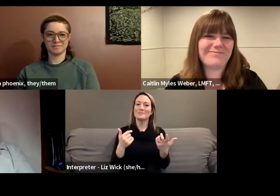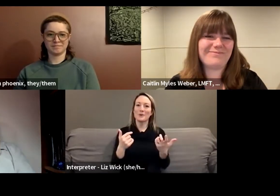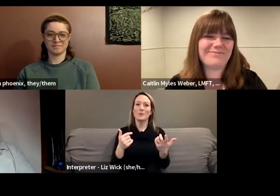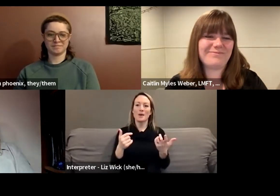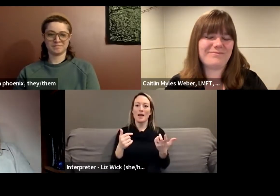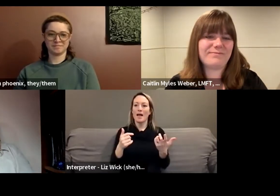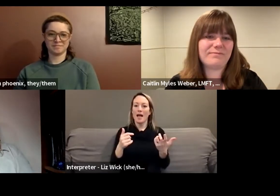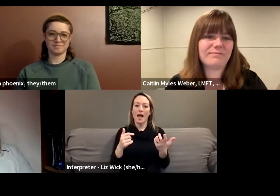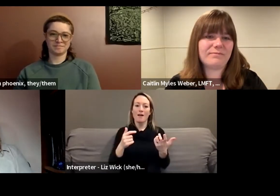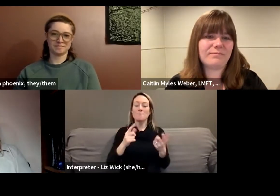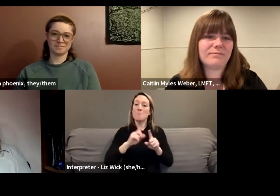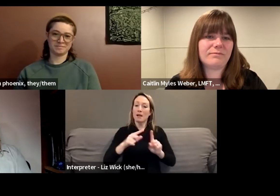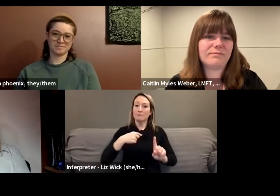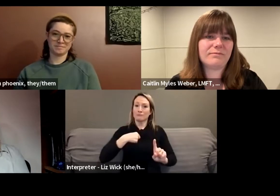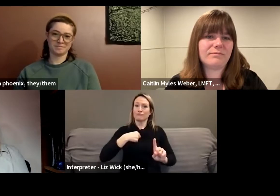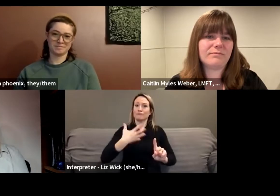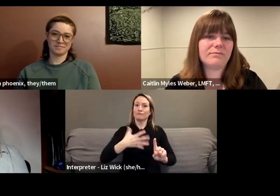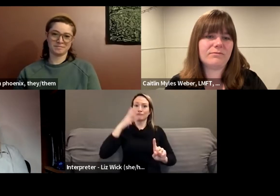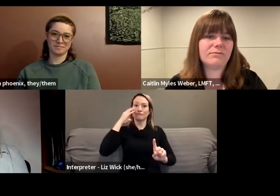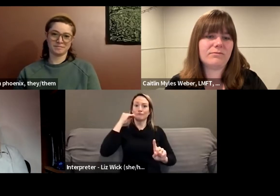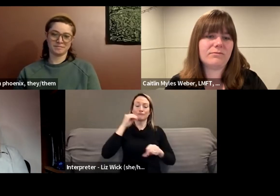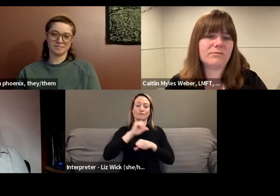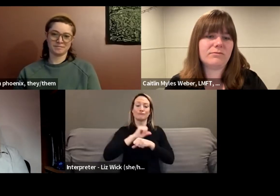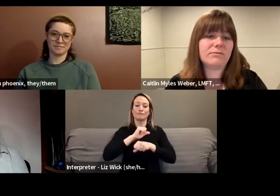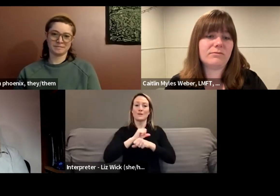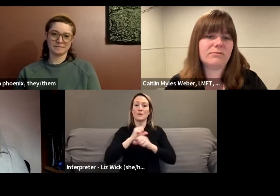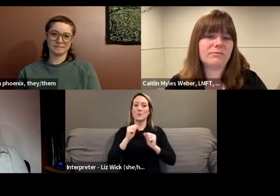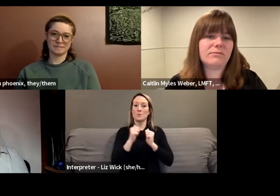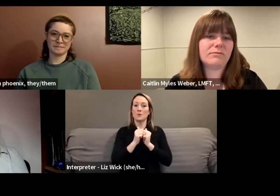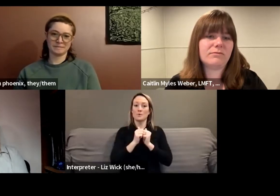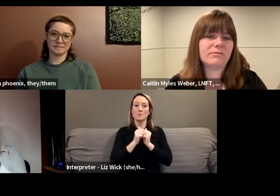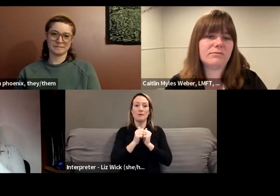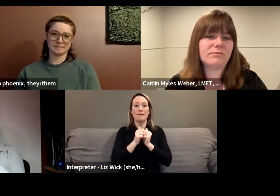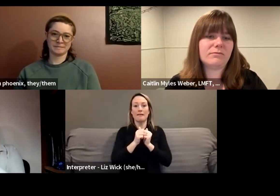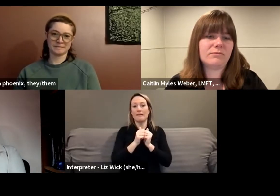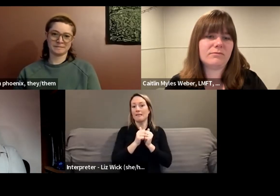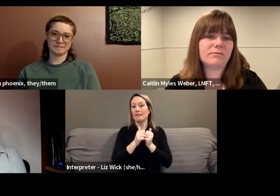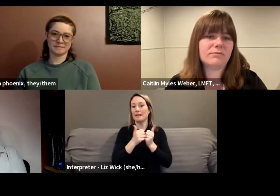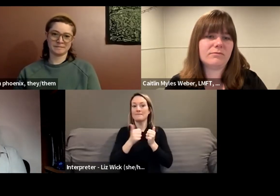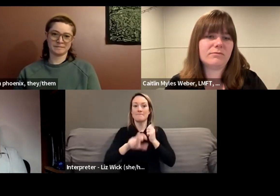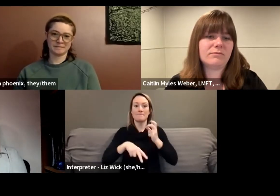But I have worked with pretty much any sort of meeting you think, I've worked with many businesses,